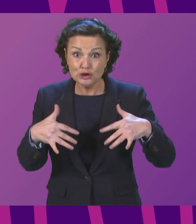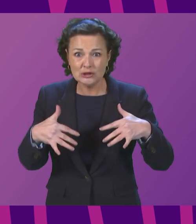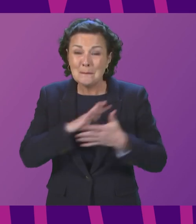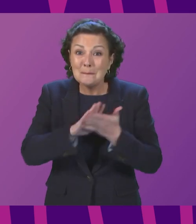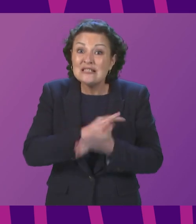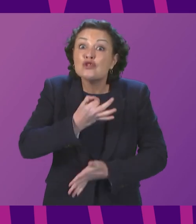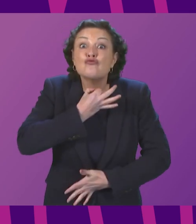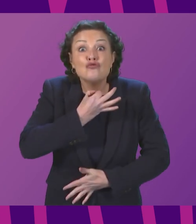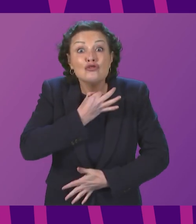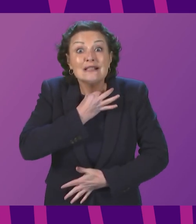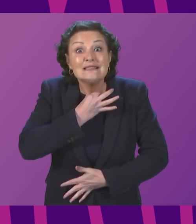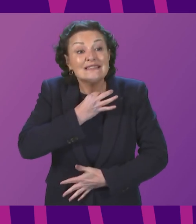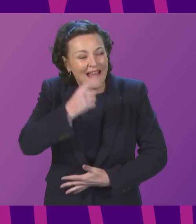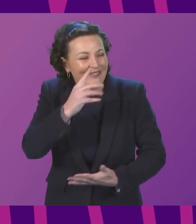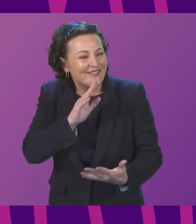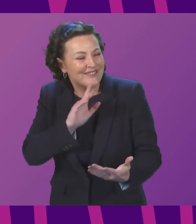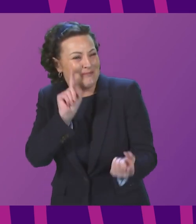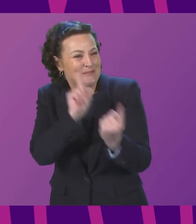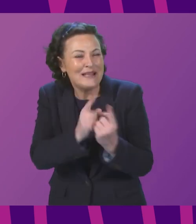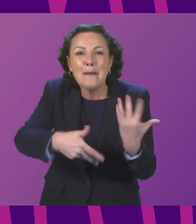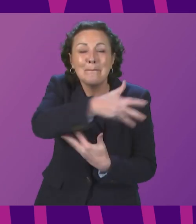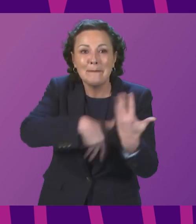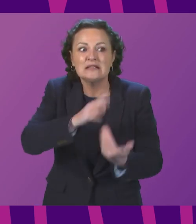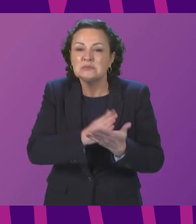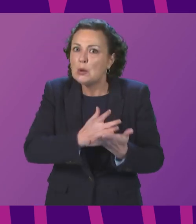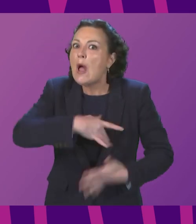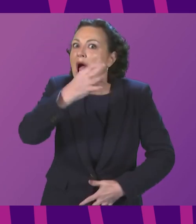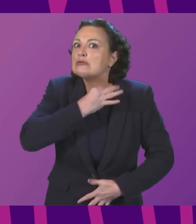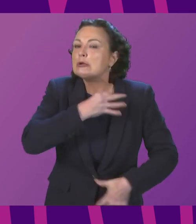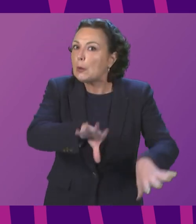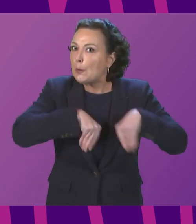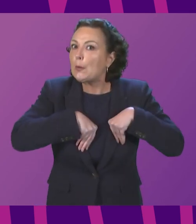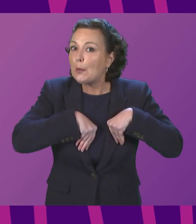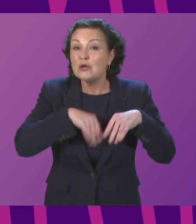risk of getting it when we mix with others is significant. If we limit the occasions